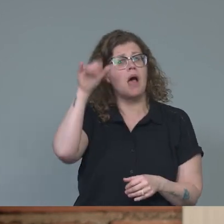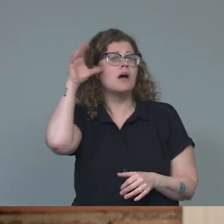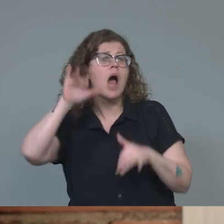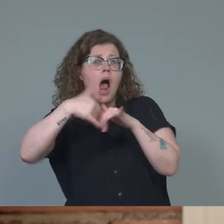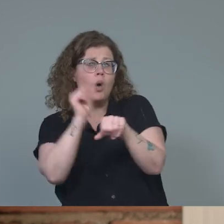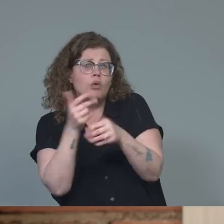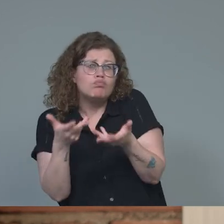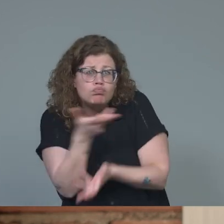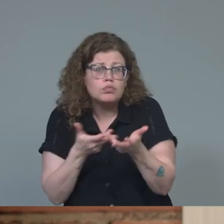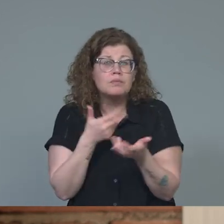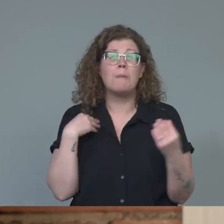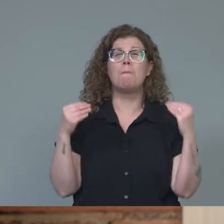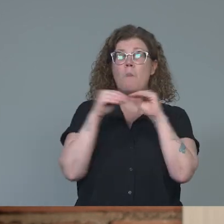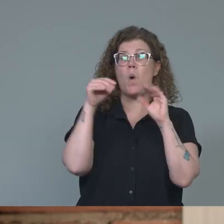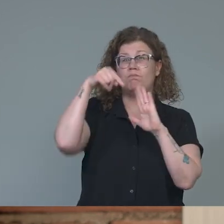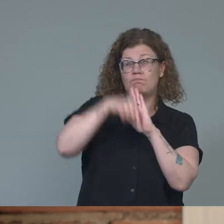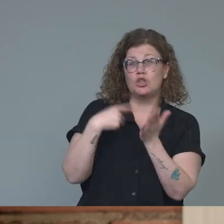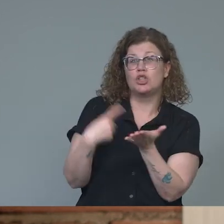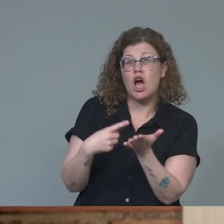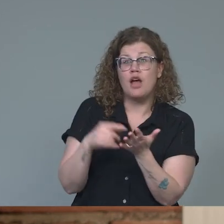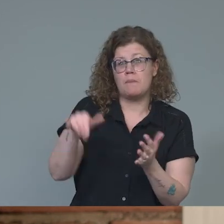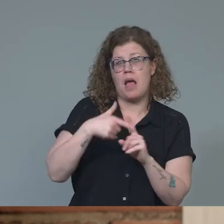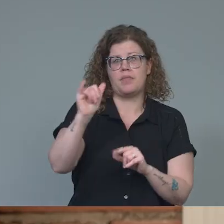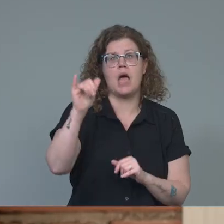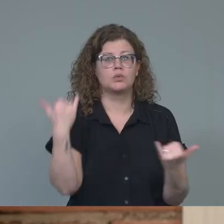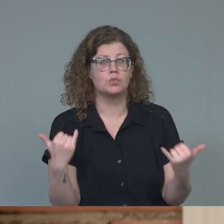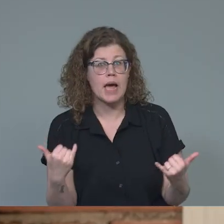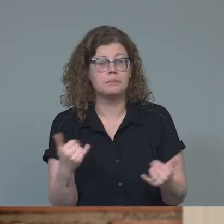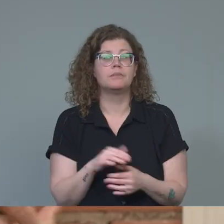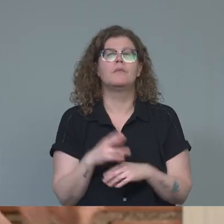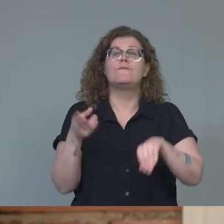your networks, through social media, through your newsletters. Make sure that you engage the